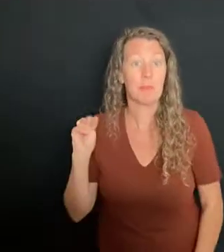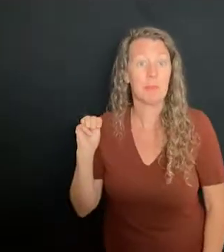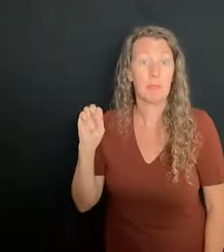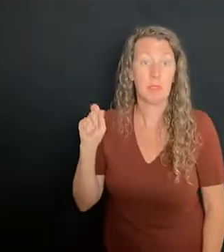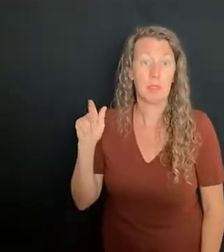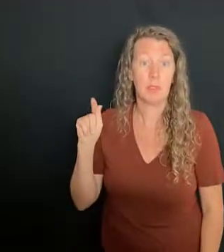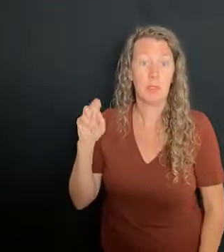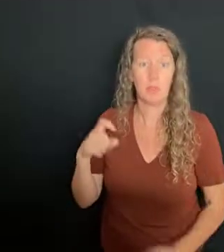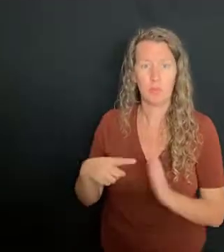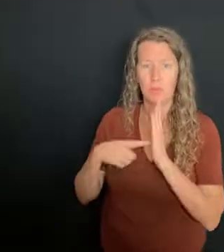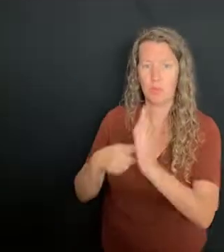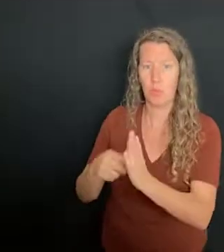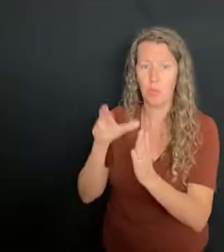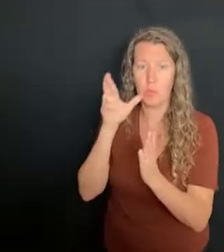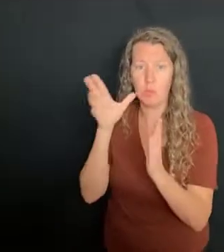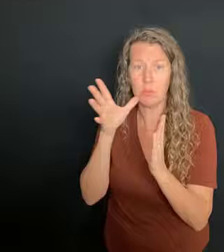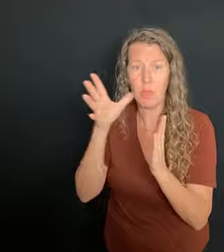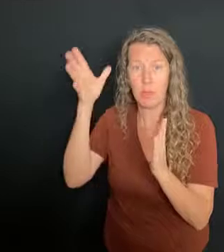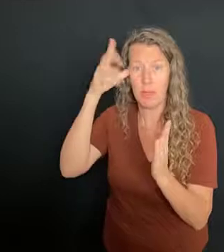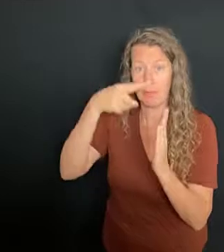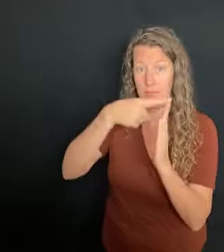[Esther Geiger] Seven, eight, nine, 10